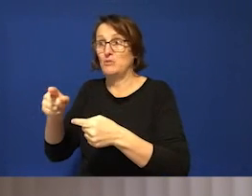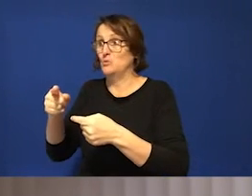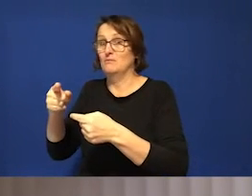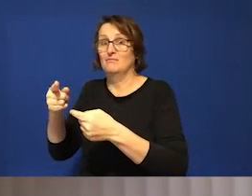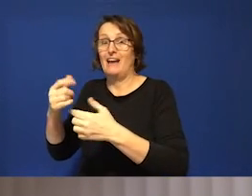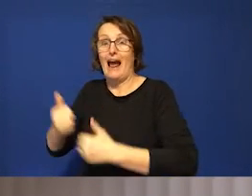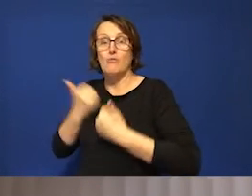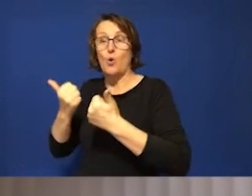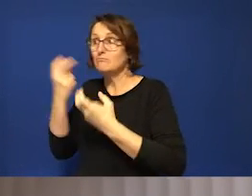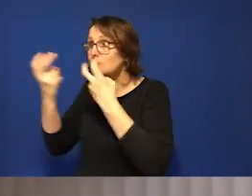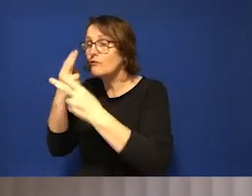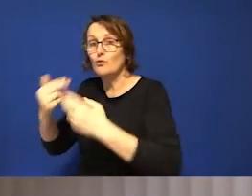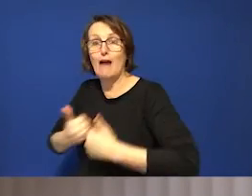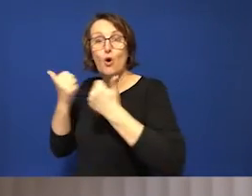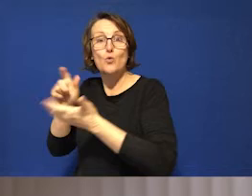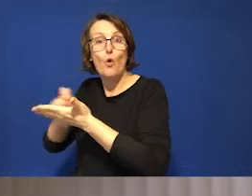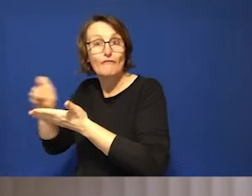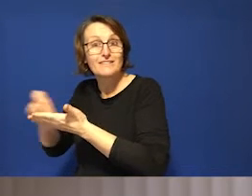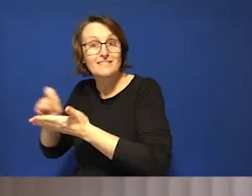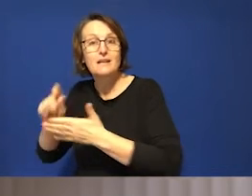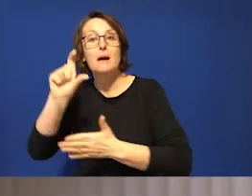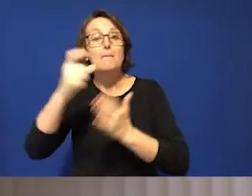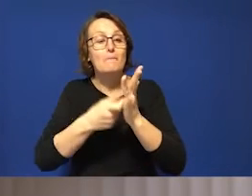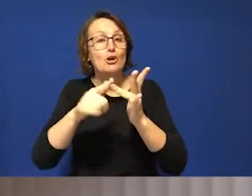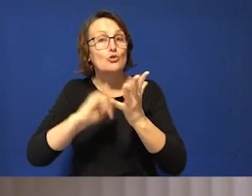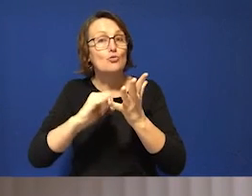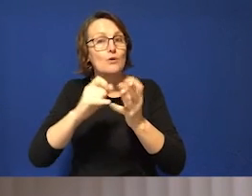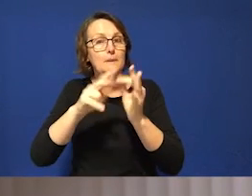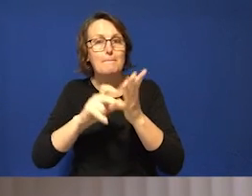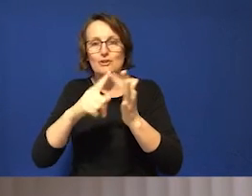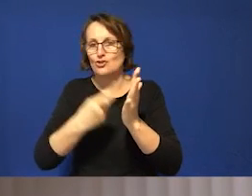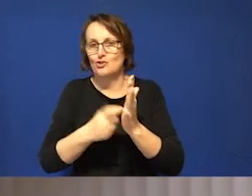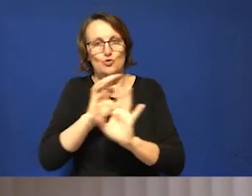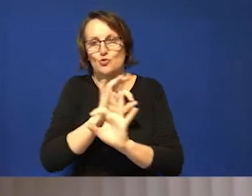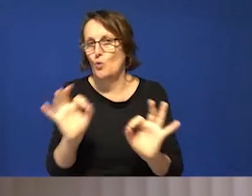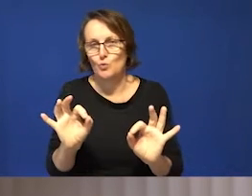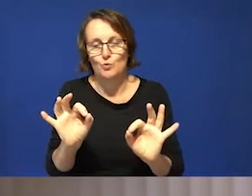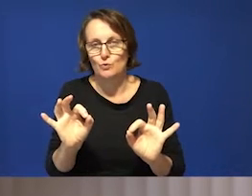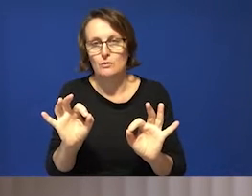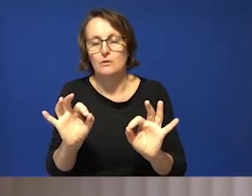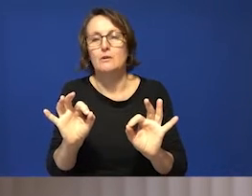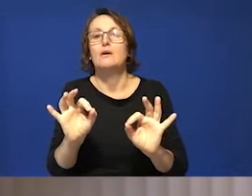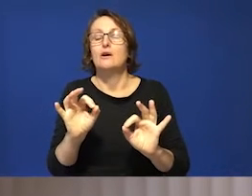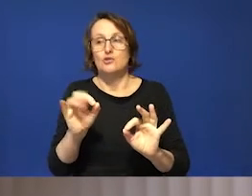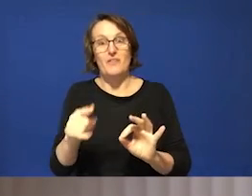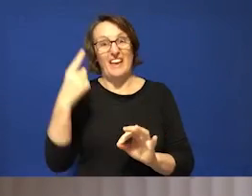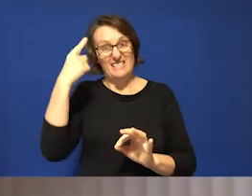Cross benches and independent members don't have those. And they have found that this building